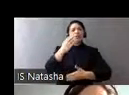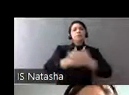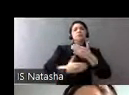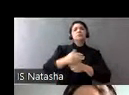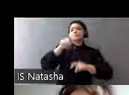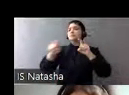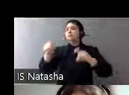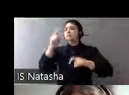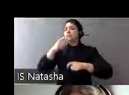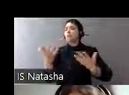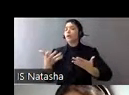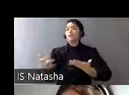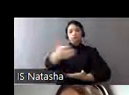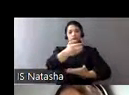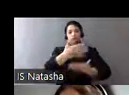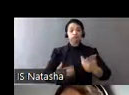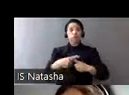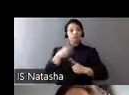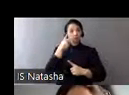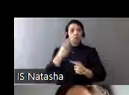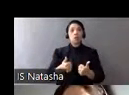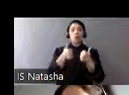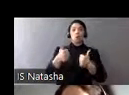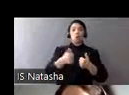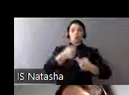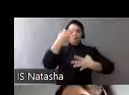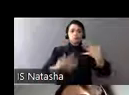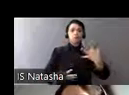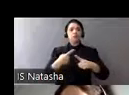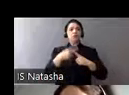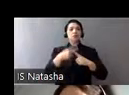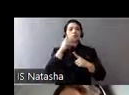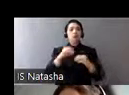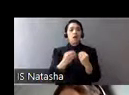Consult best practices and what to avoid in presenting data to collect disaggregated